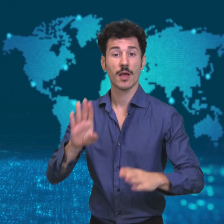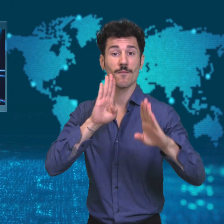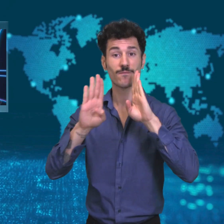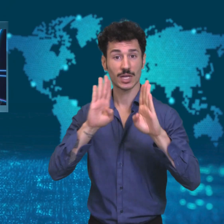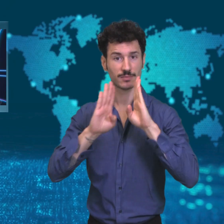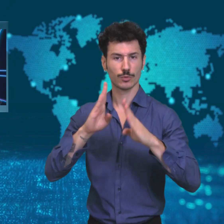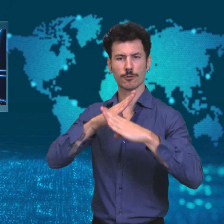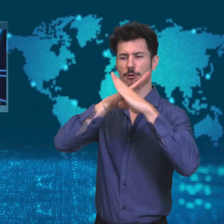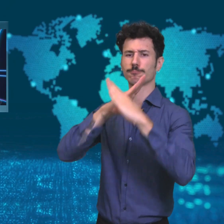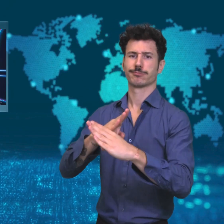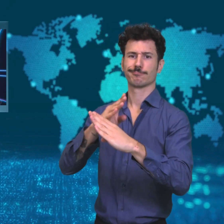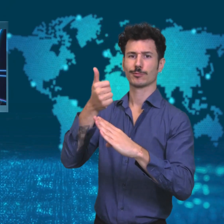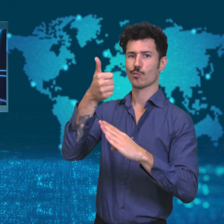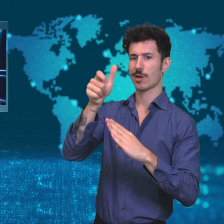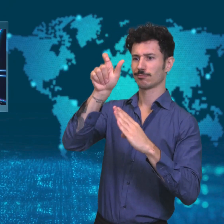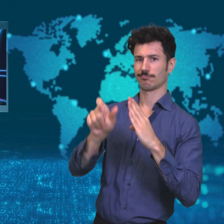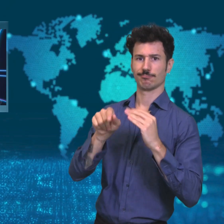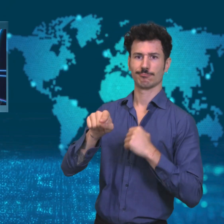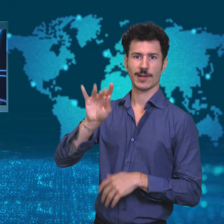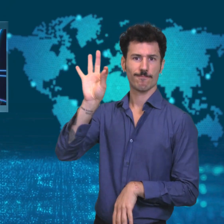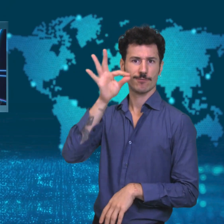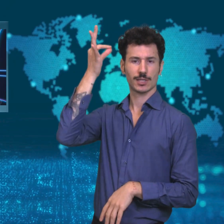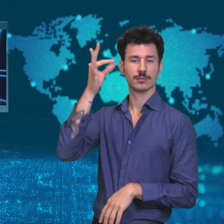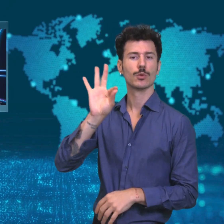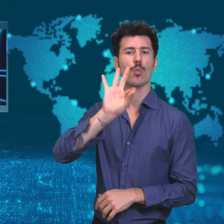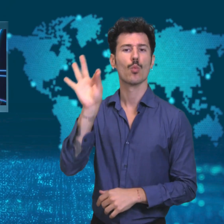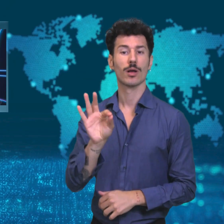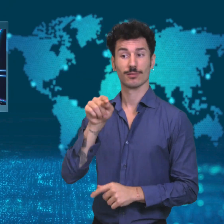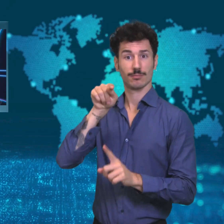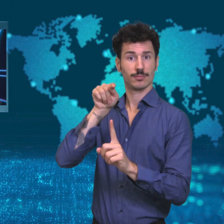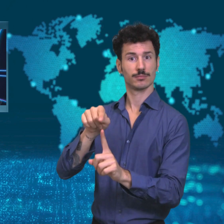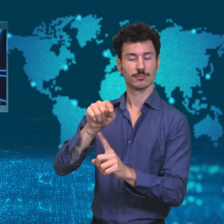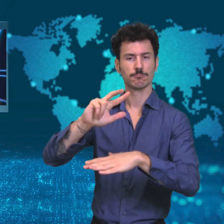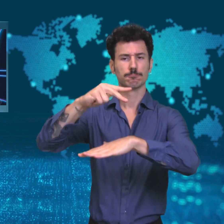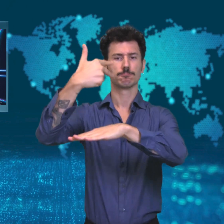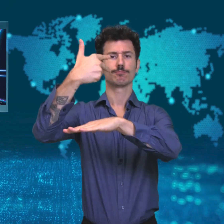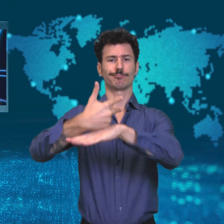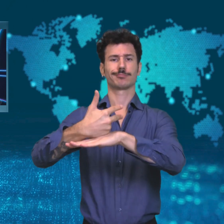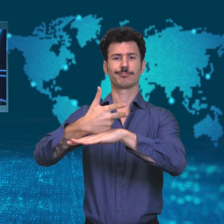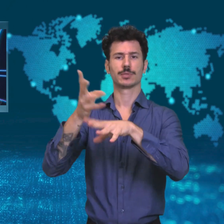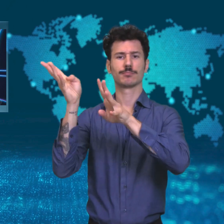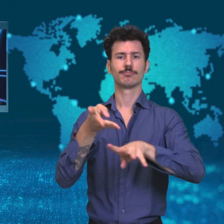[Alessio]: Facebook has blocked a suffering Frenchman from